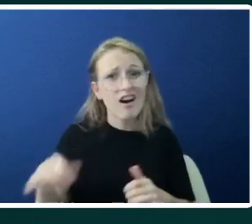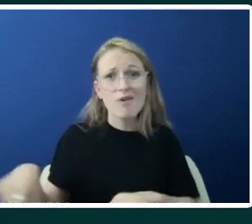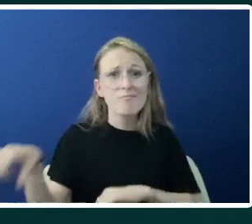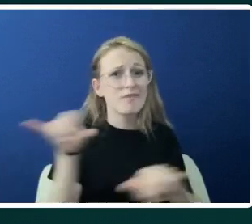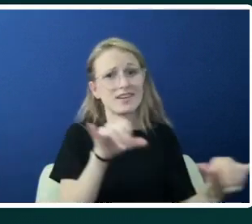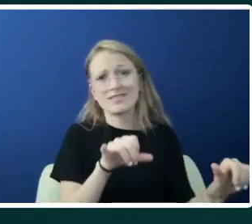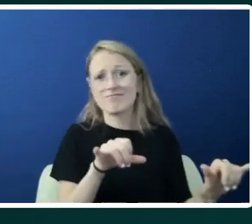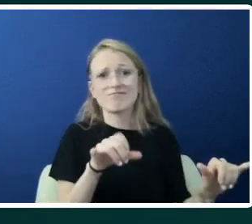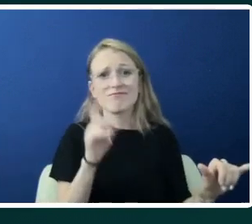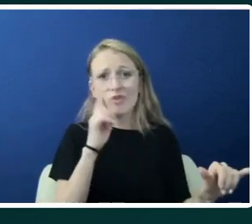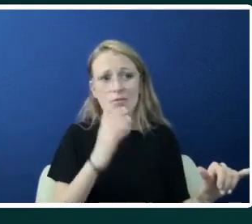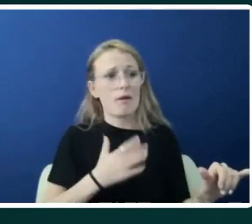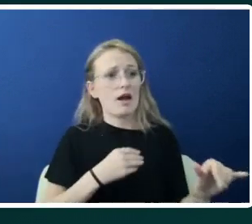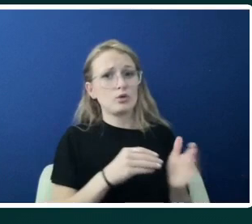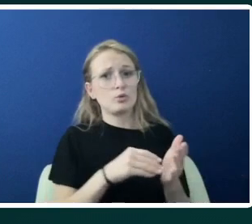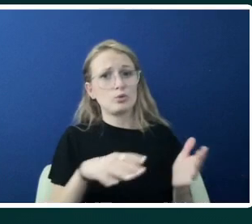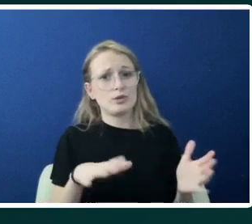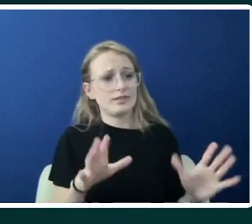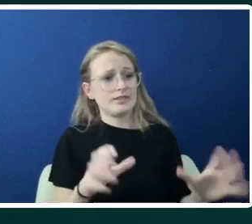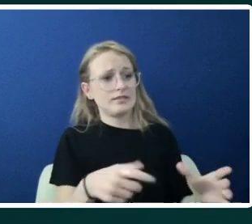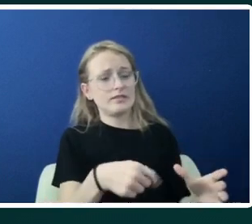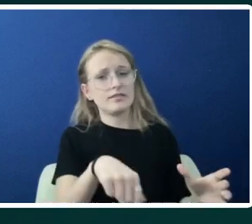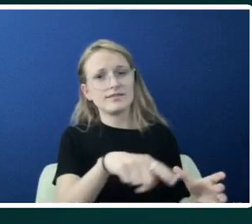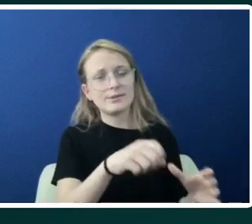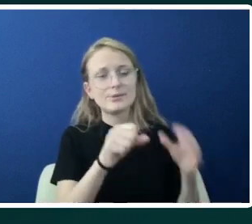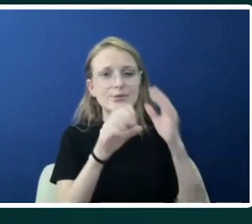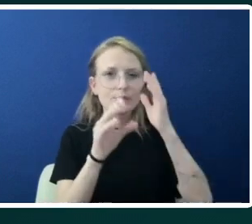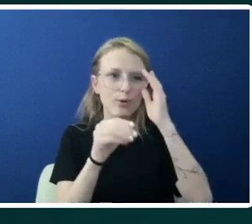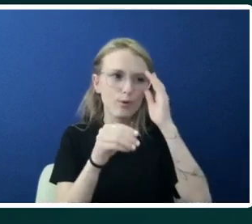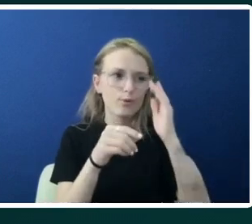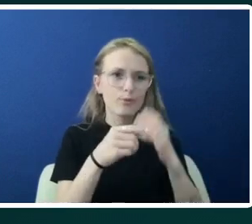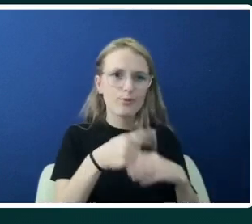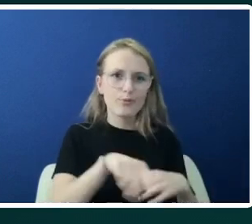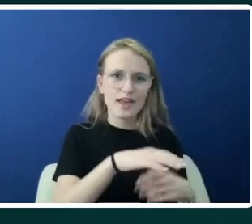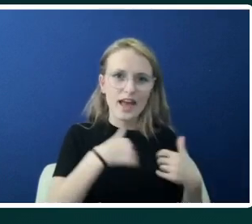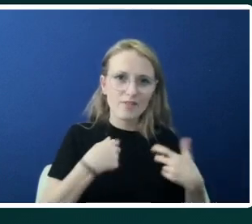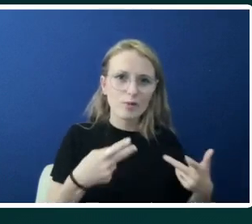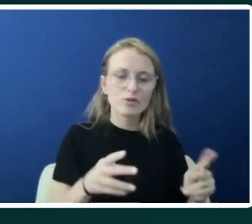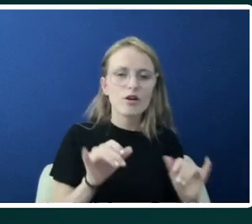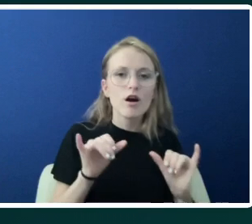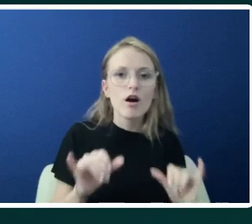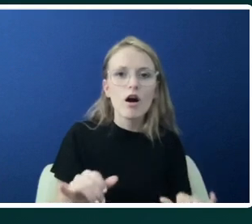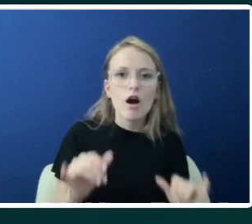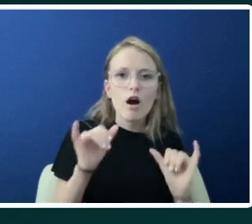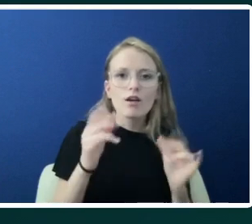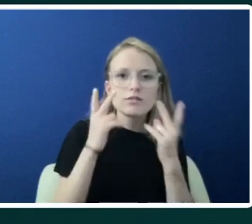And so, you know, having them just to see that kids are kind of the same everywhere,